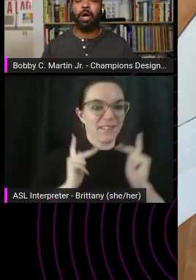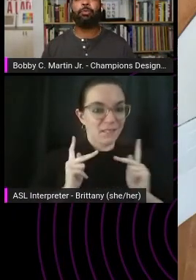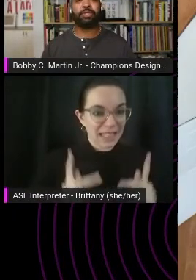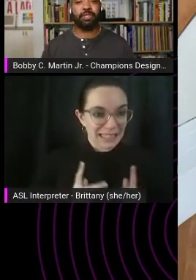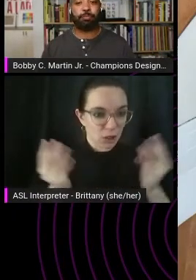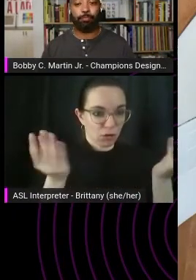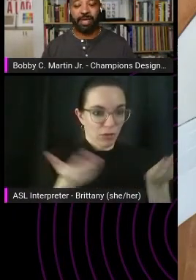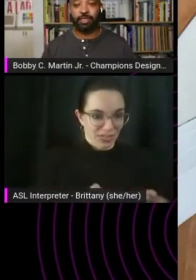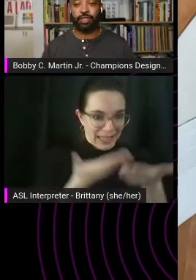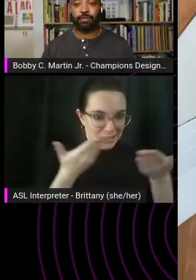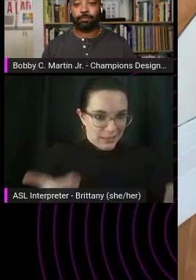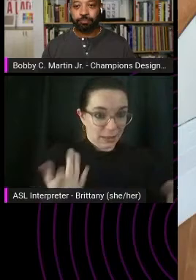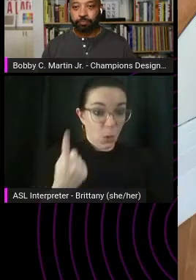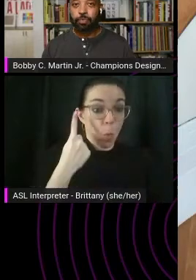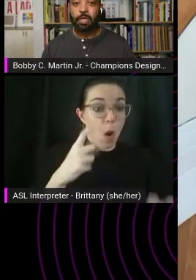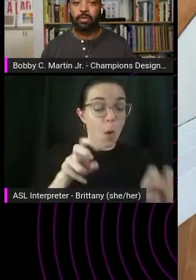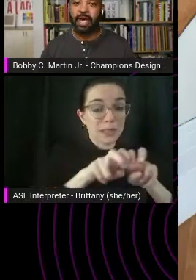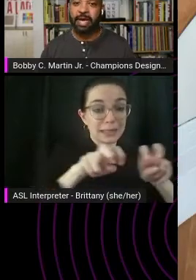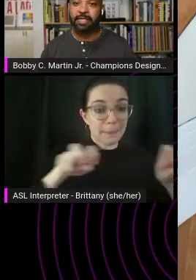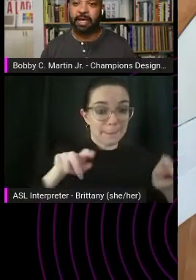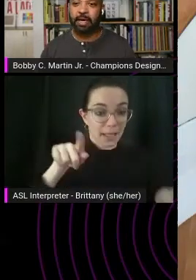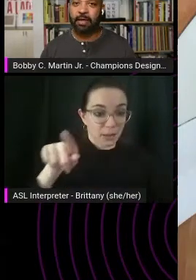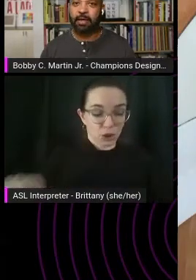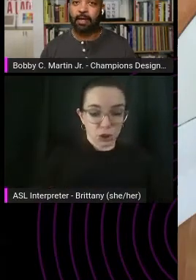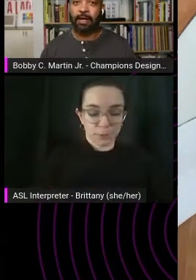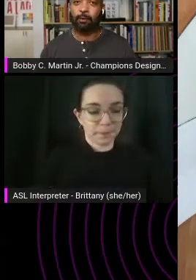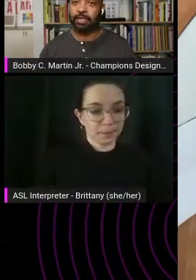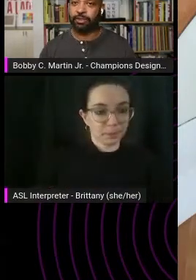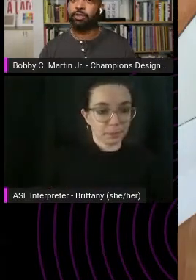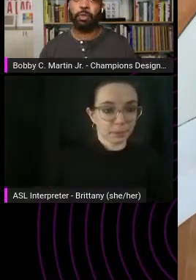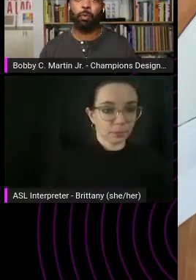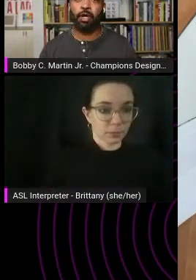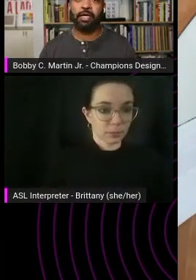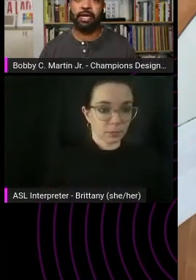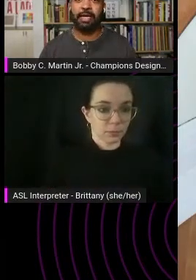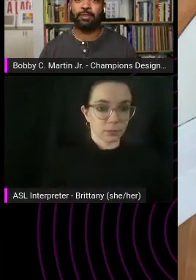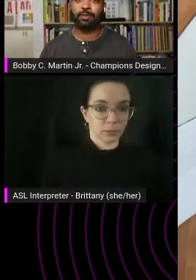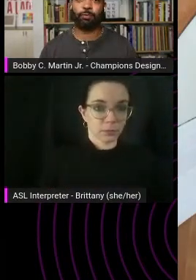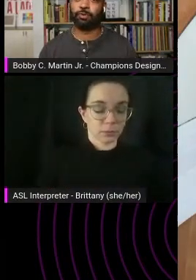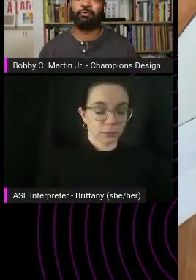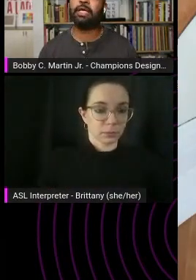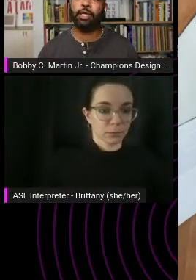One was this bench, that as soon as we walked in I just was really